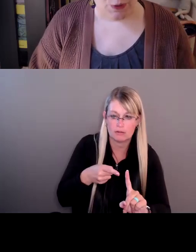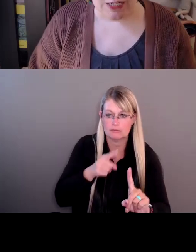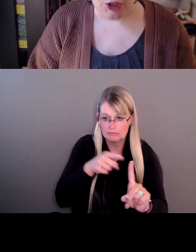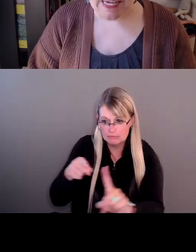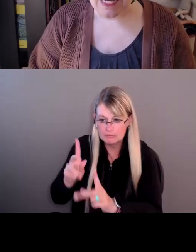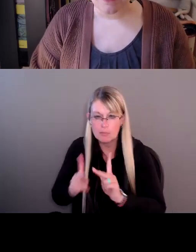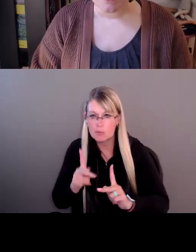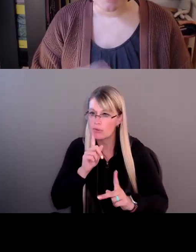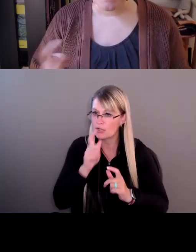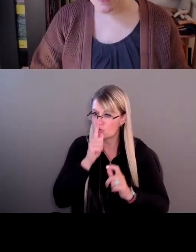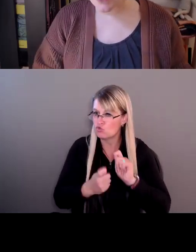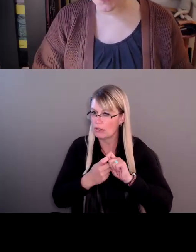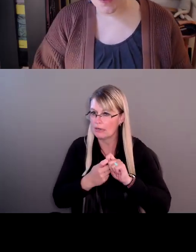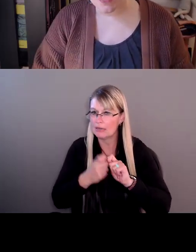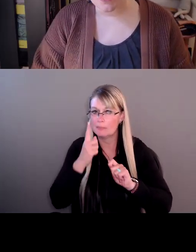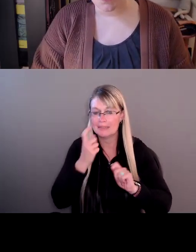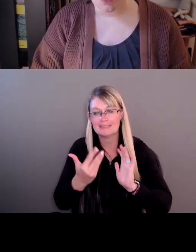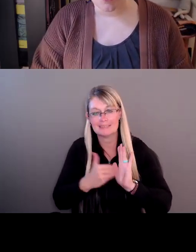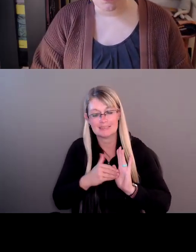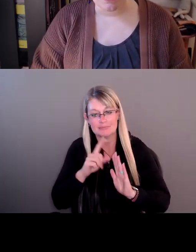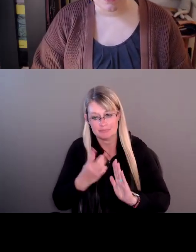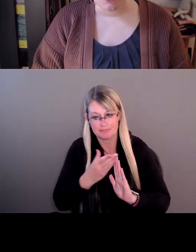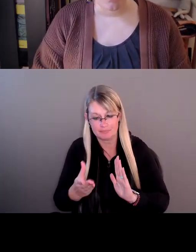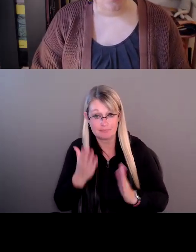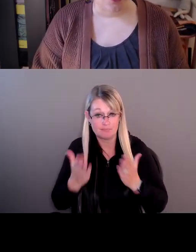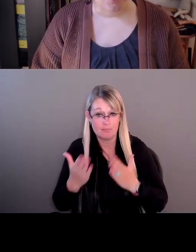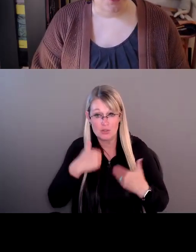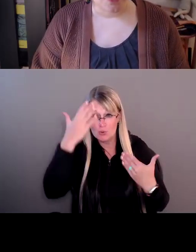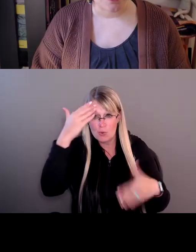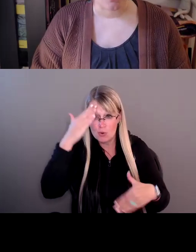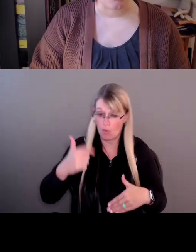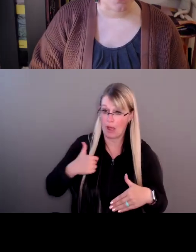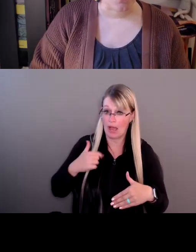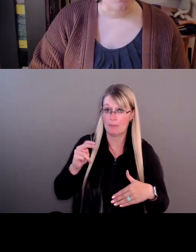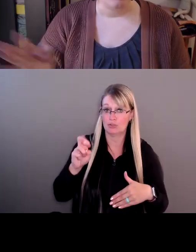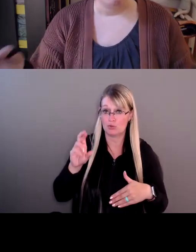really tricky. It's one of those things where you may not know that you are neurodivergent and also